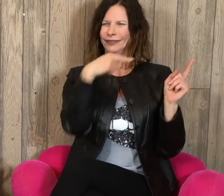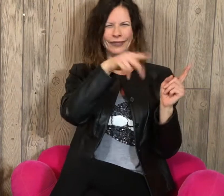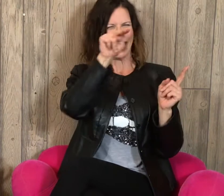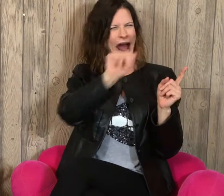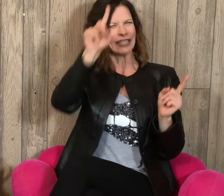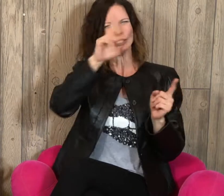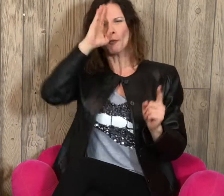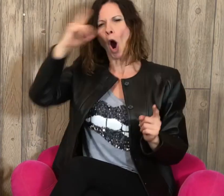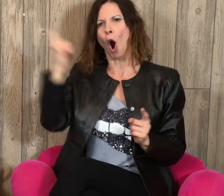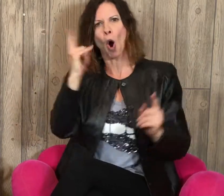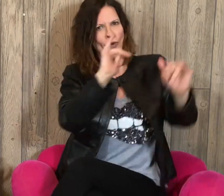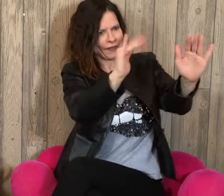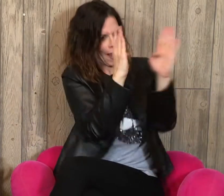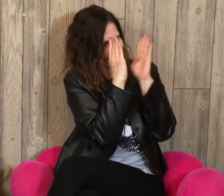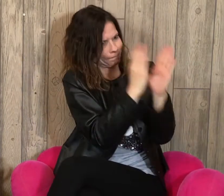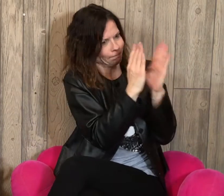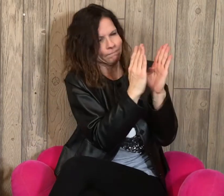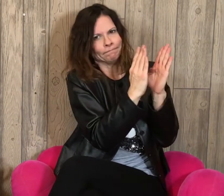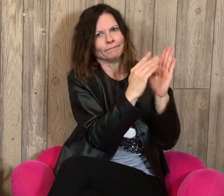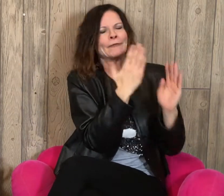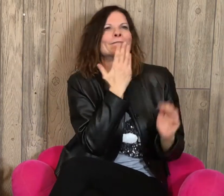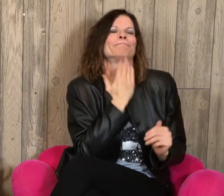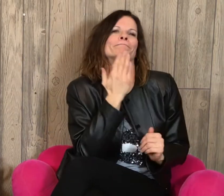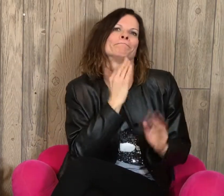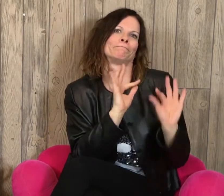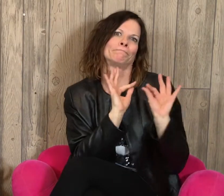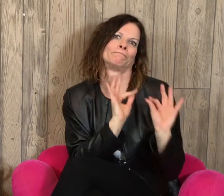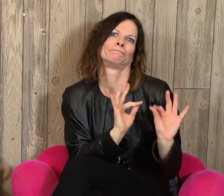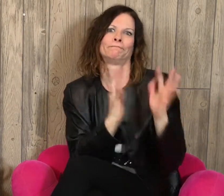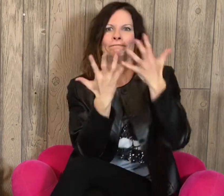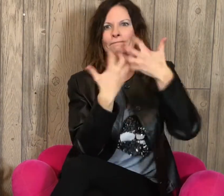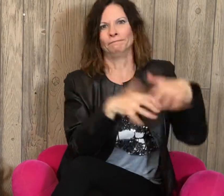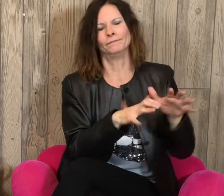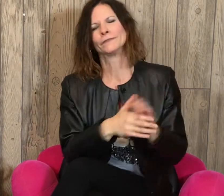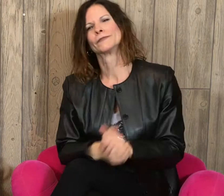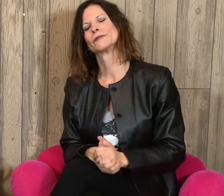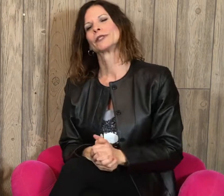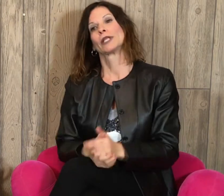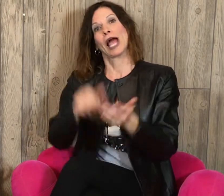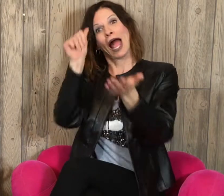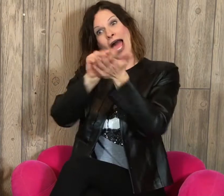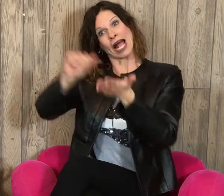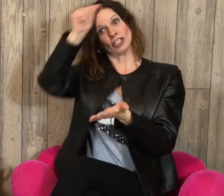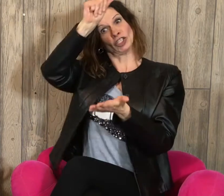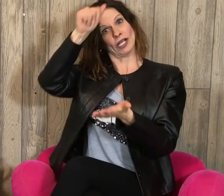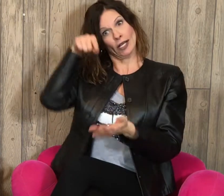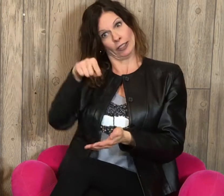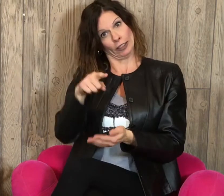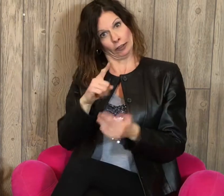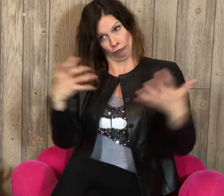There's a huge spectrum of artists. NAD will always pick that limited sweet artist.